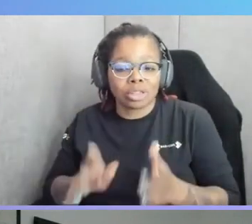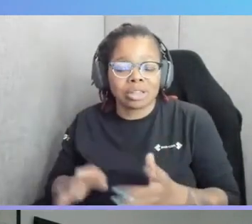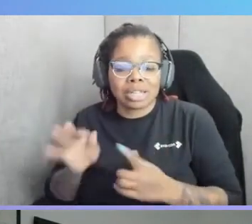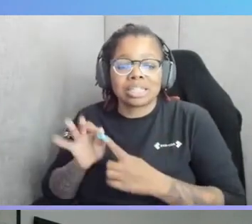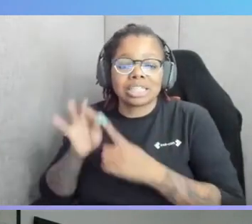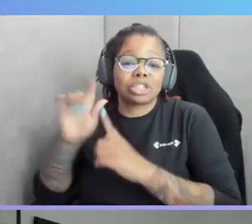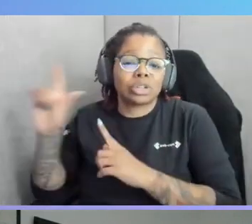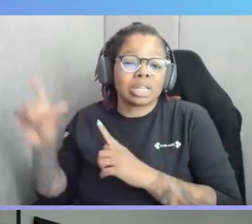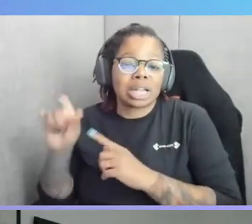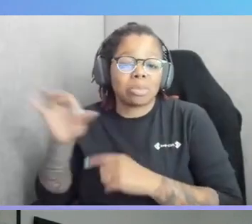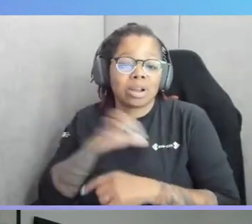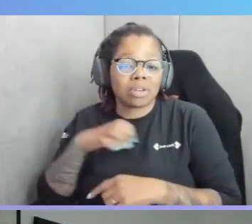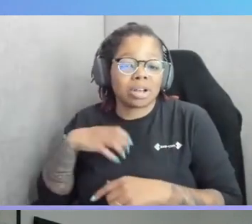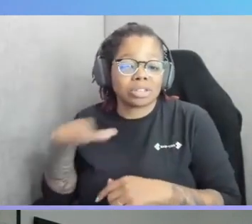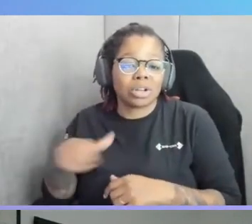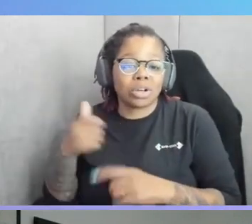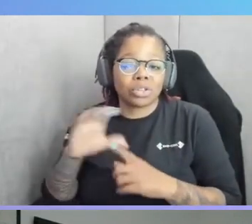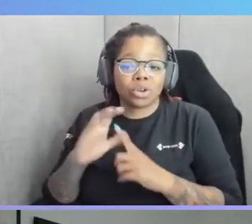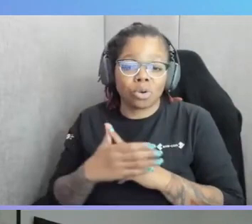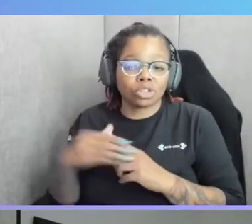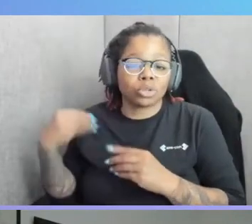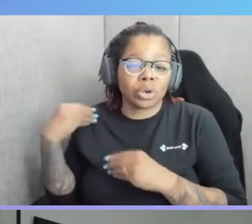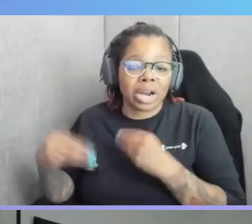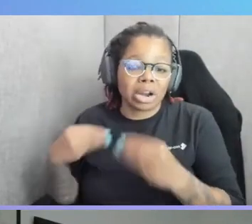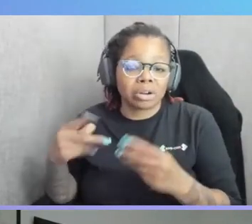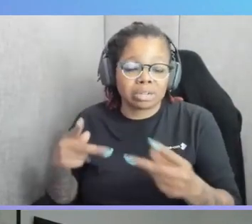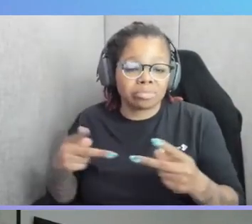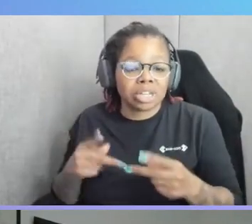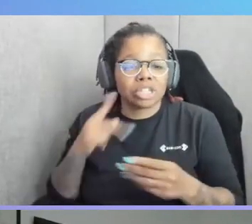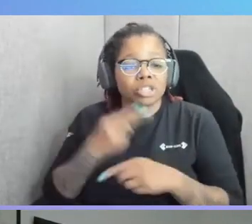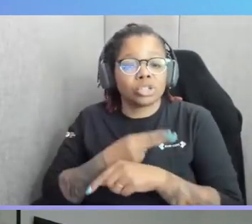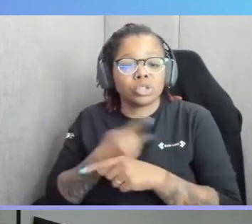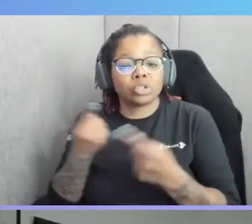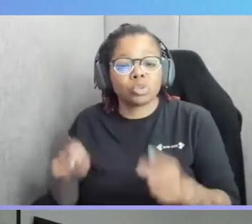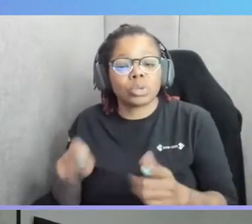Library of Congress and other cultural heritage institutions, to use when they're writing image descriptions, particularly